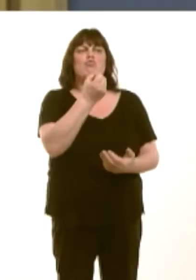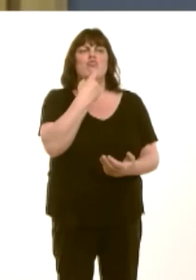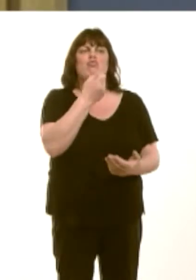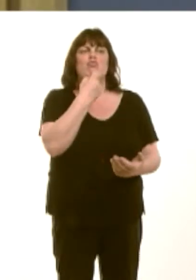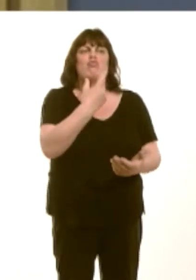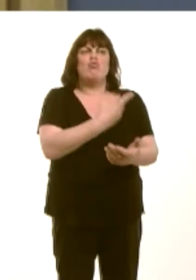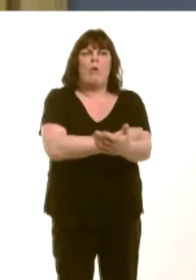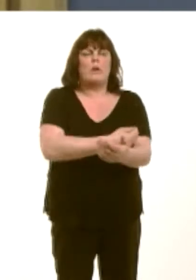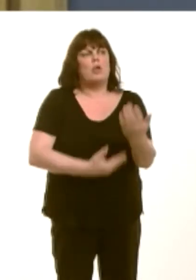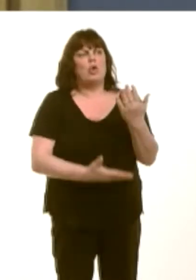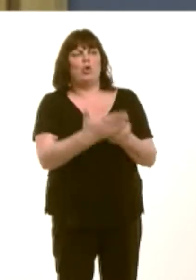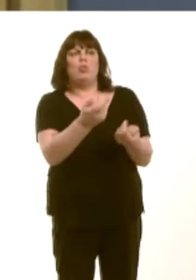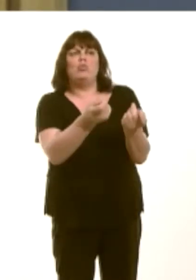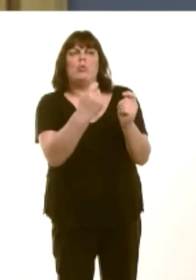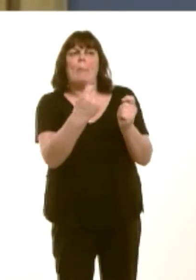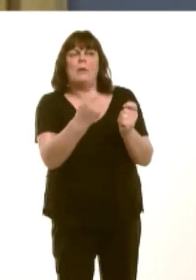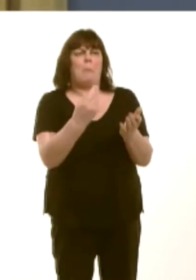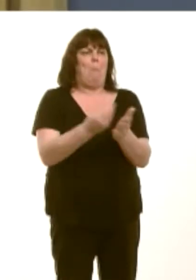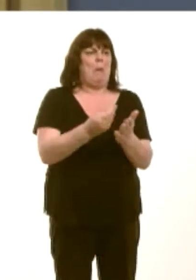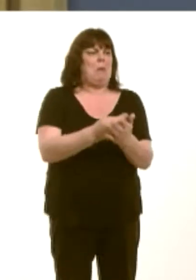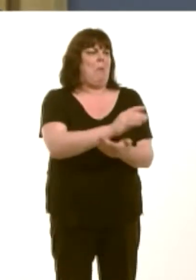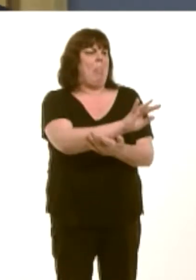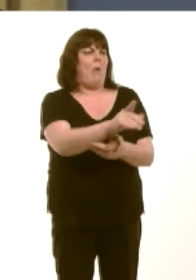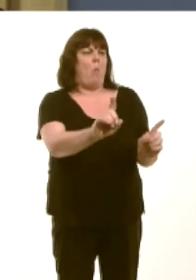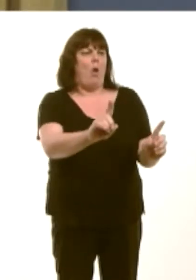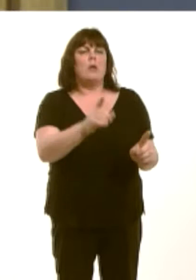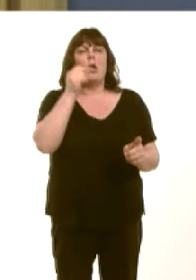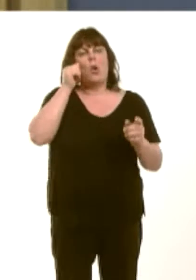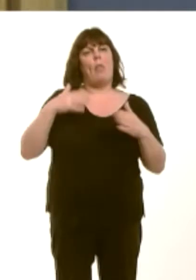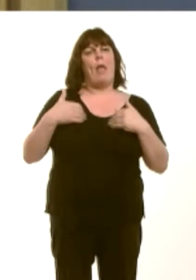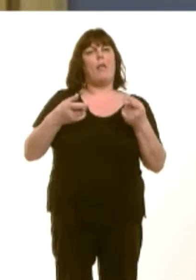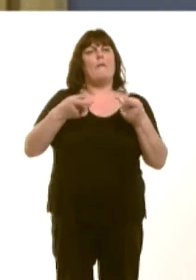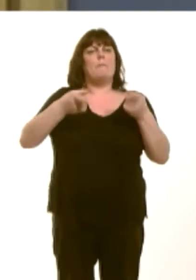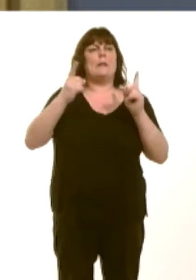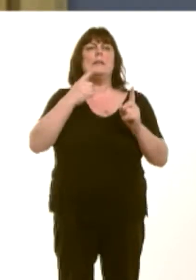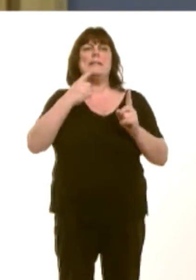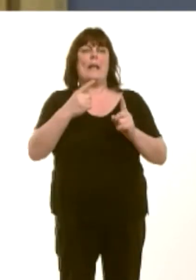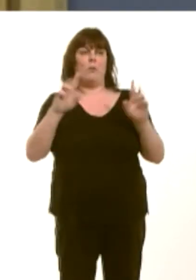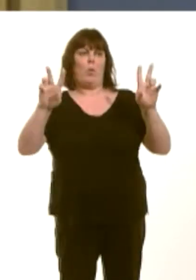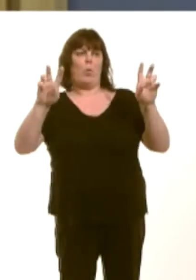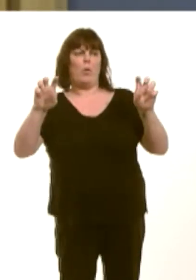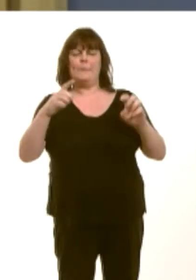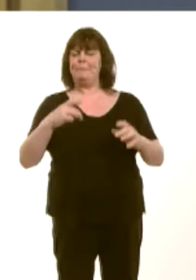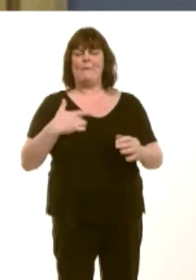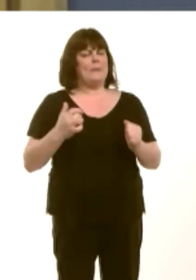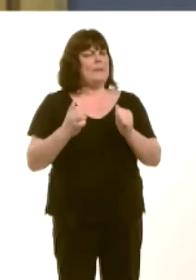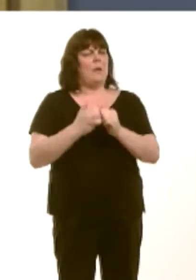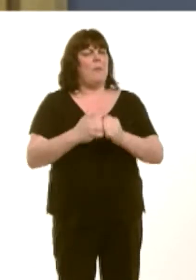Now, the Minister for Health and Social Services has said, and I quote: Leanne Wood: ëIt is not acceptable to me that we have decisions being made in identical